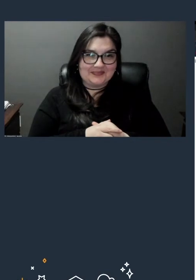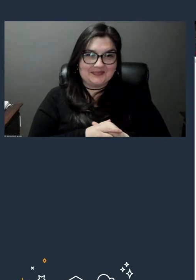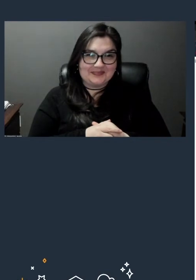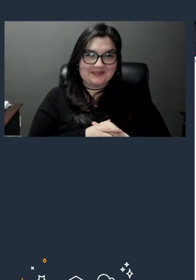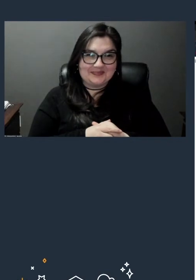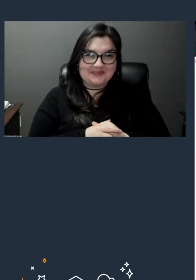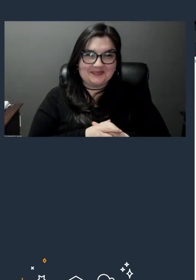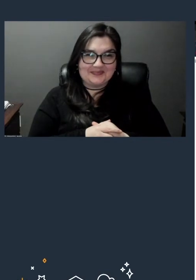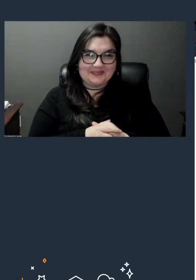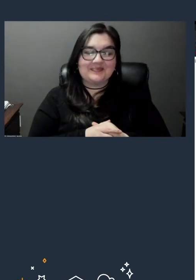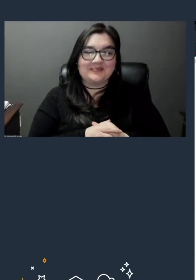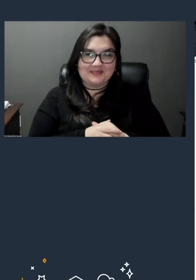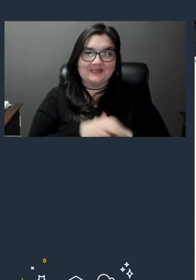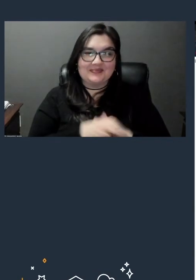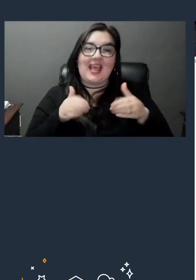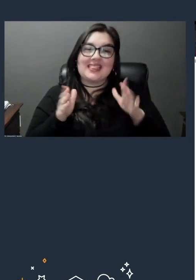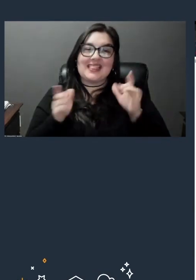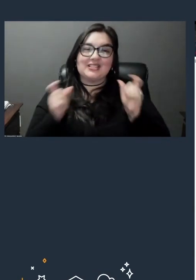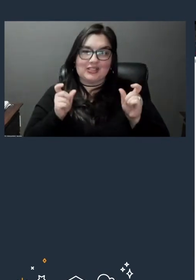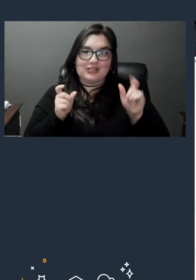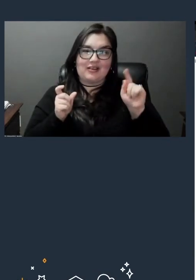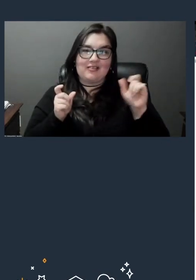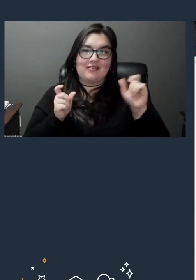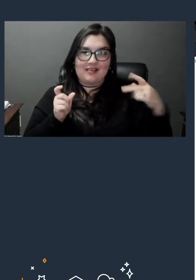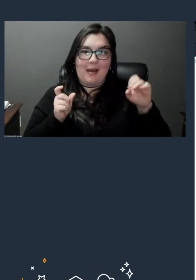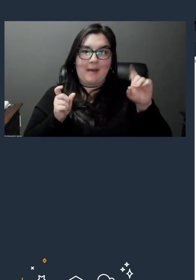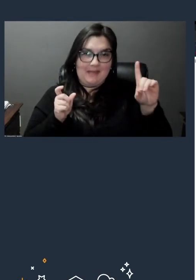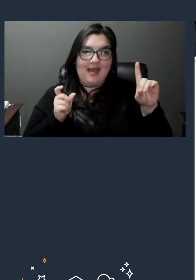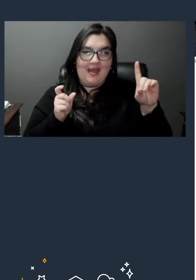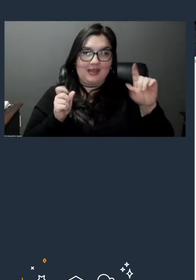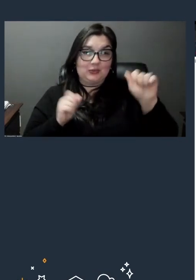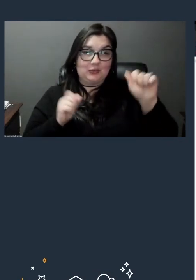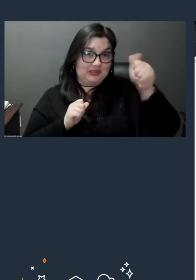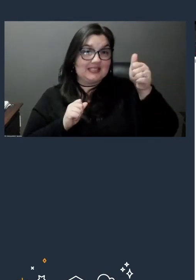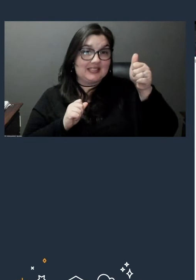Let's adjust the top end to 10. Leave the primary metric on total storage.